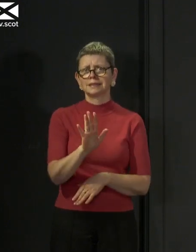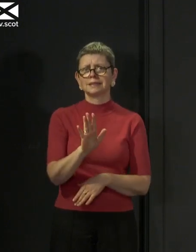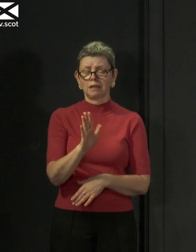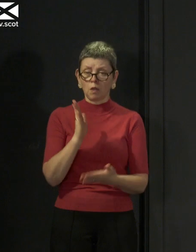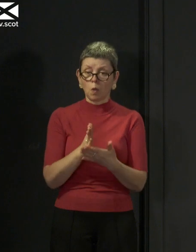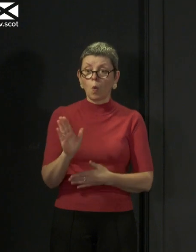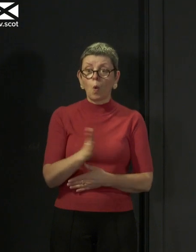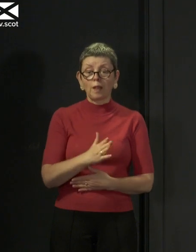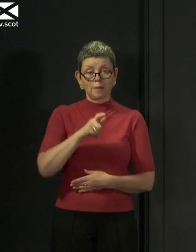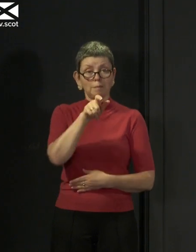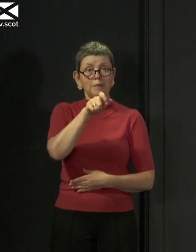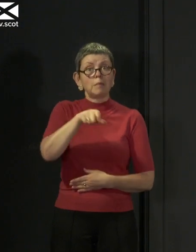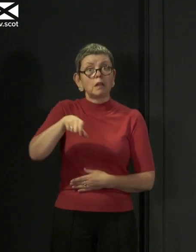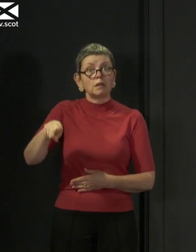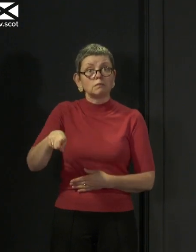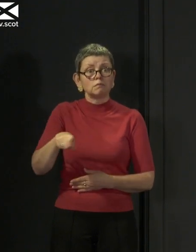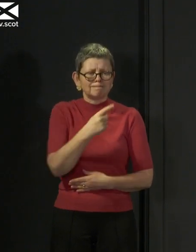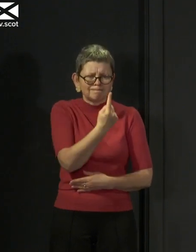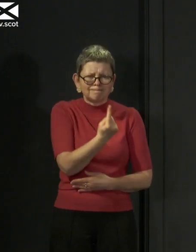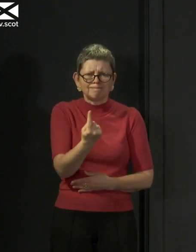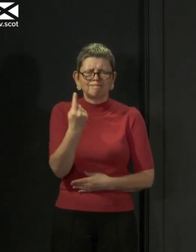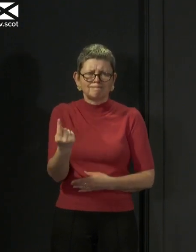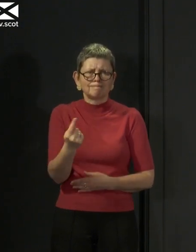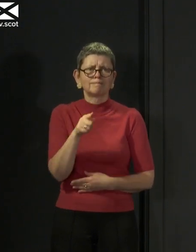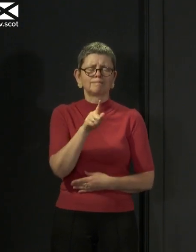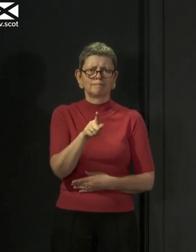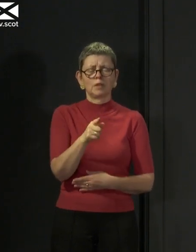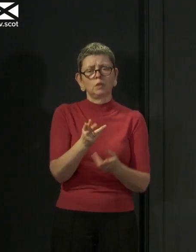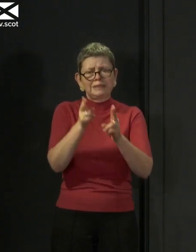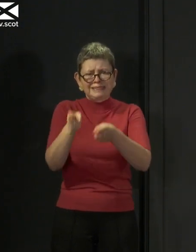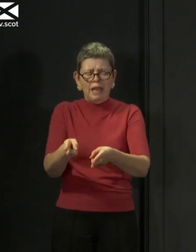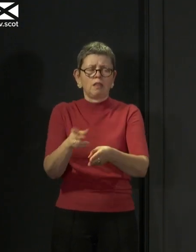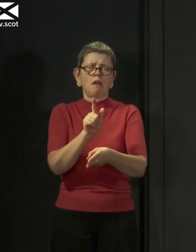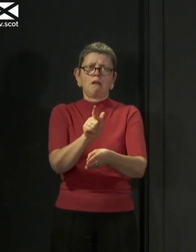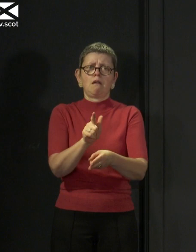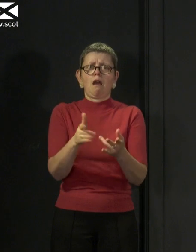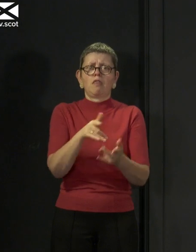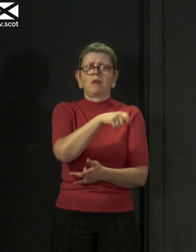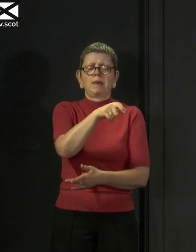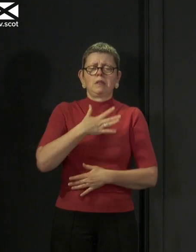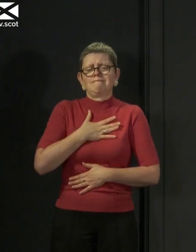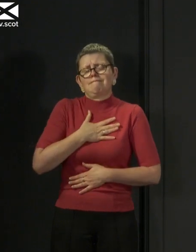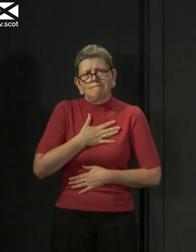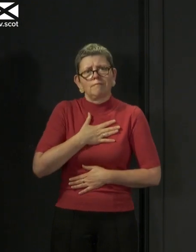individuals whose loss is a source of grief to many people. And I want as always to send